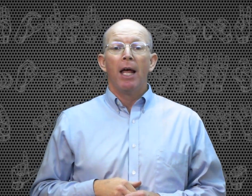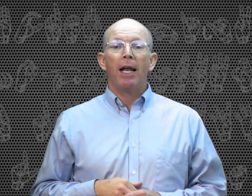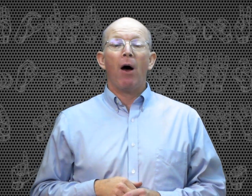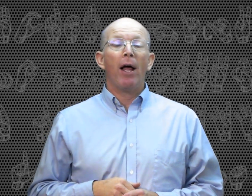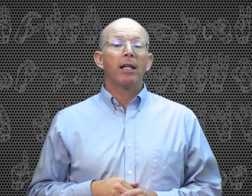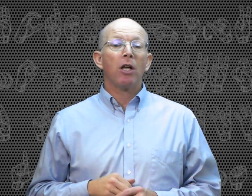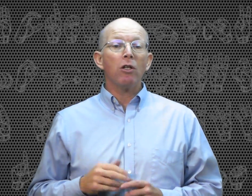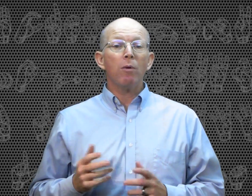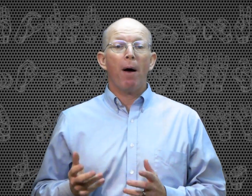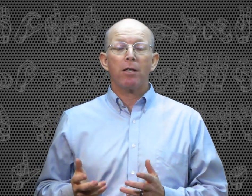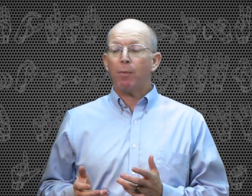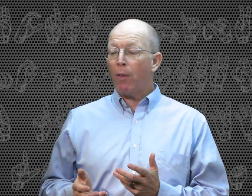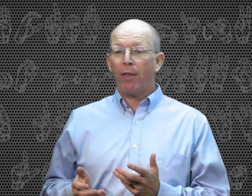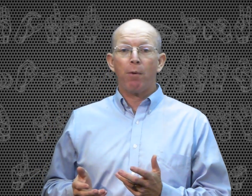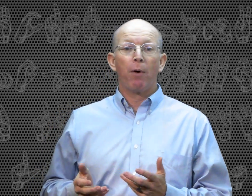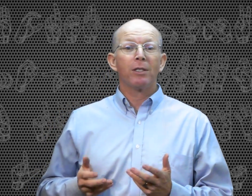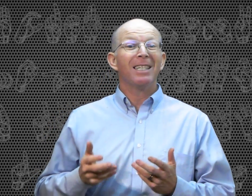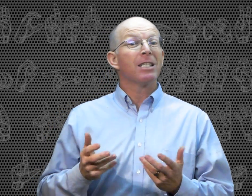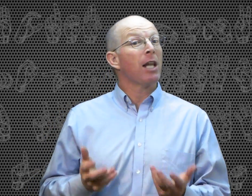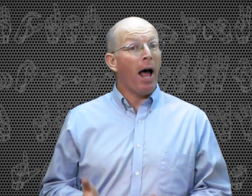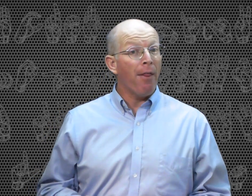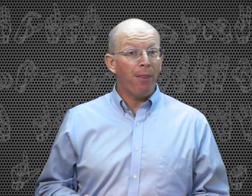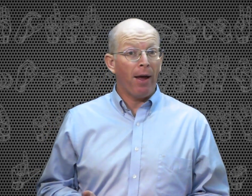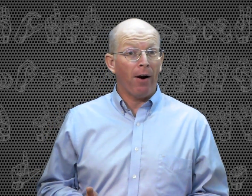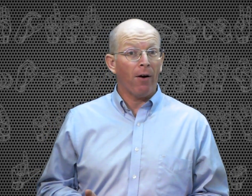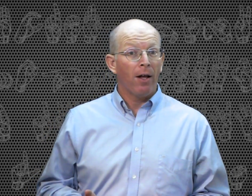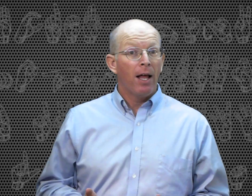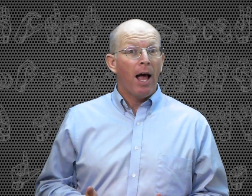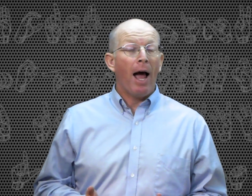It is also possible that the person is not there.